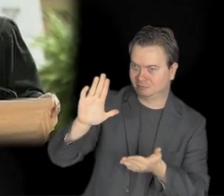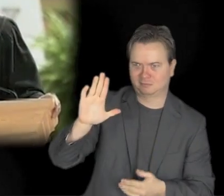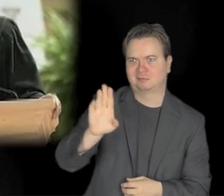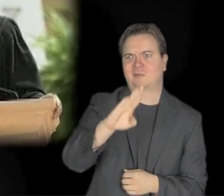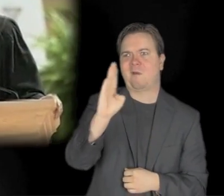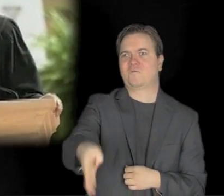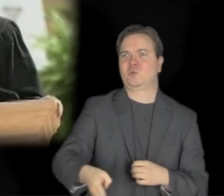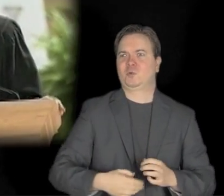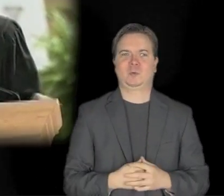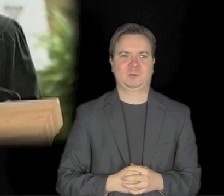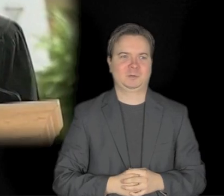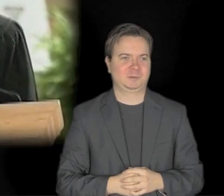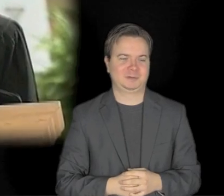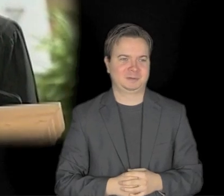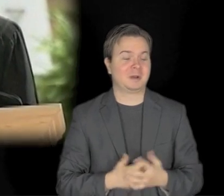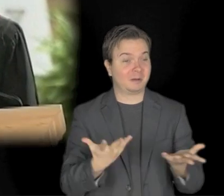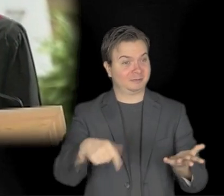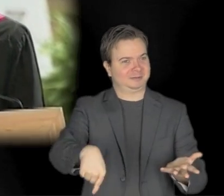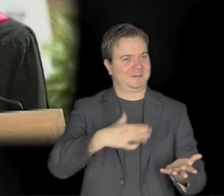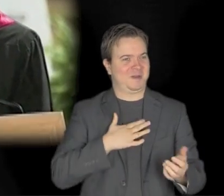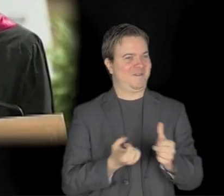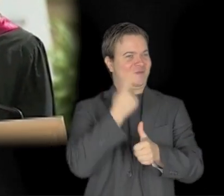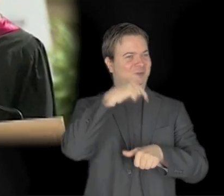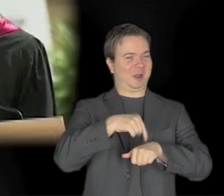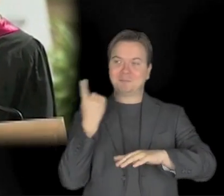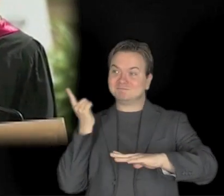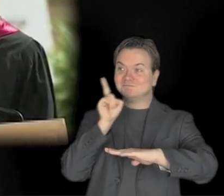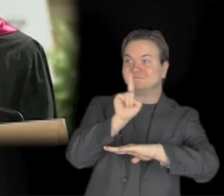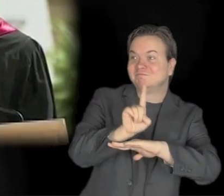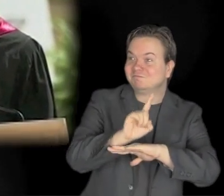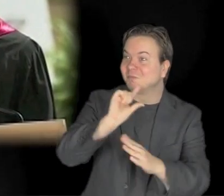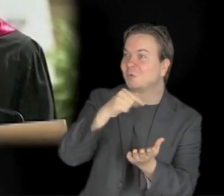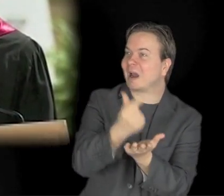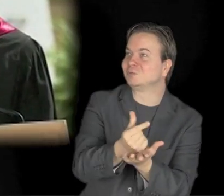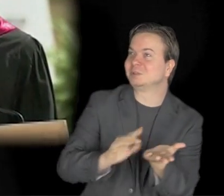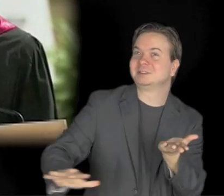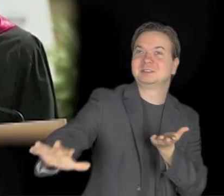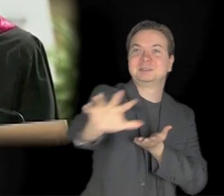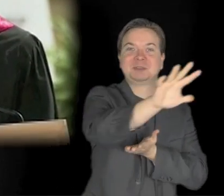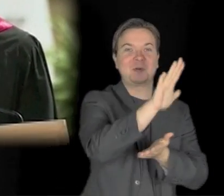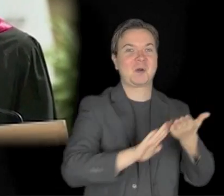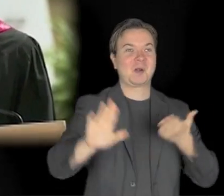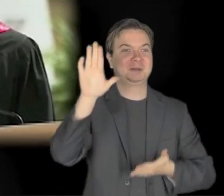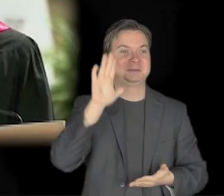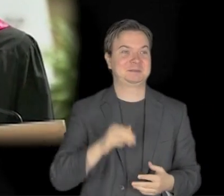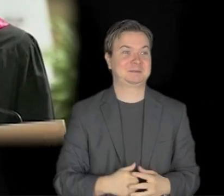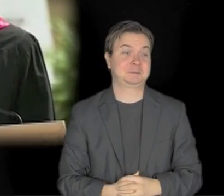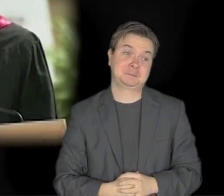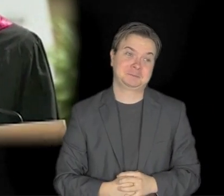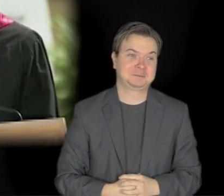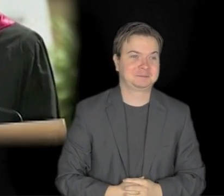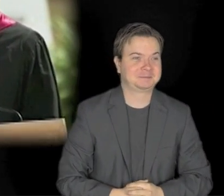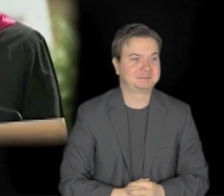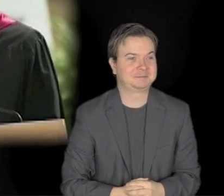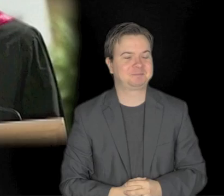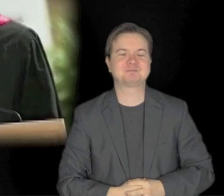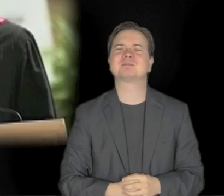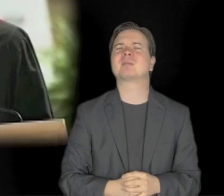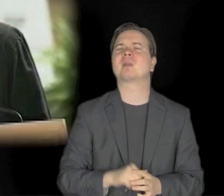Truth be told, this is the closest I've ever gotten to a college graduation.